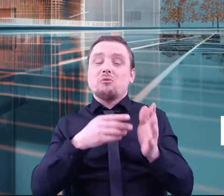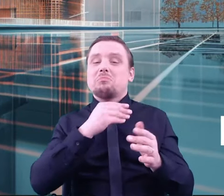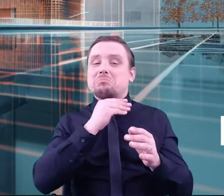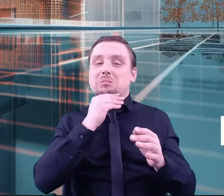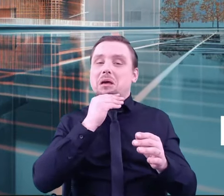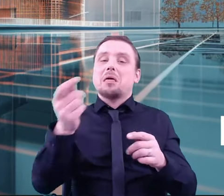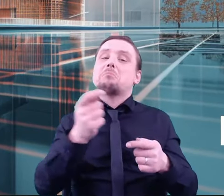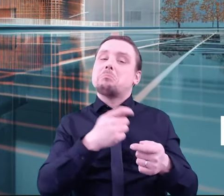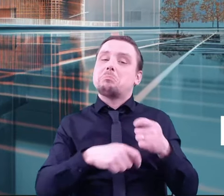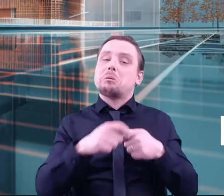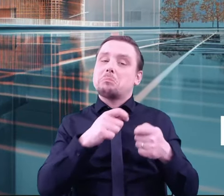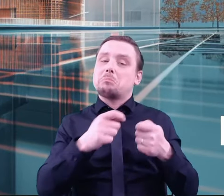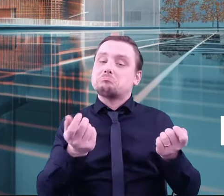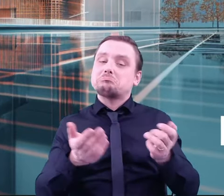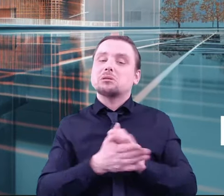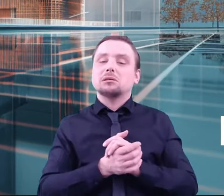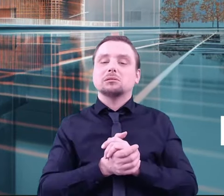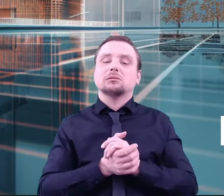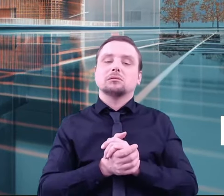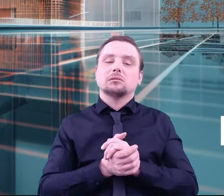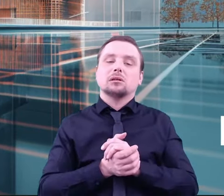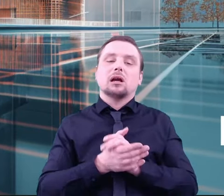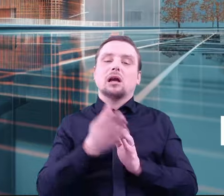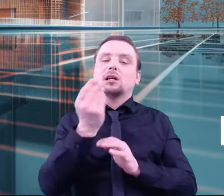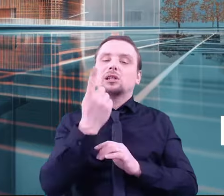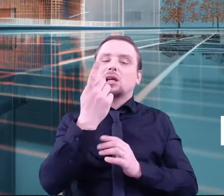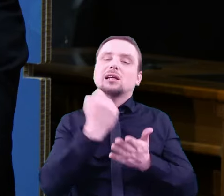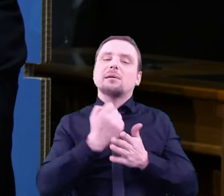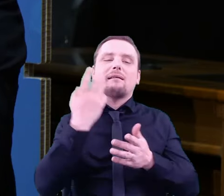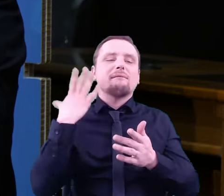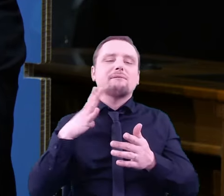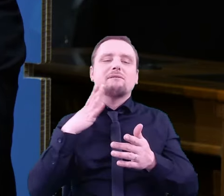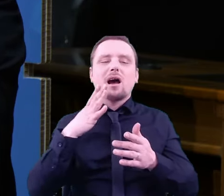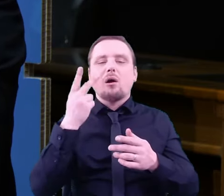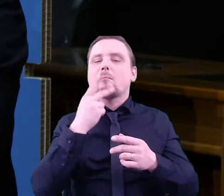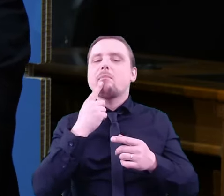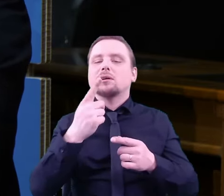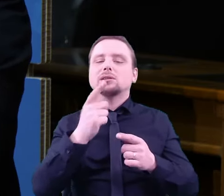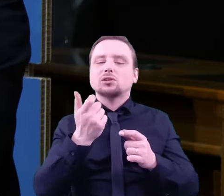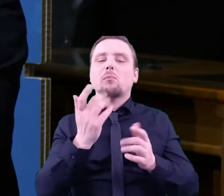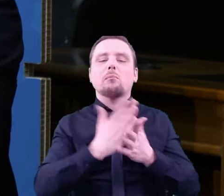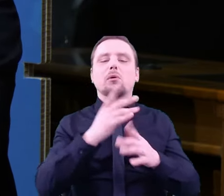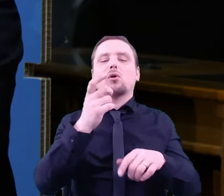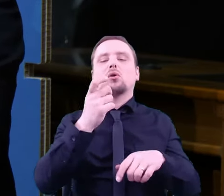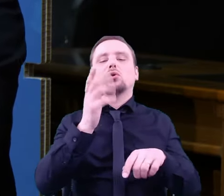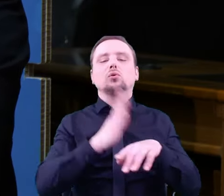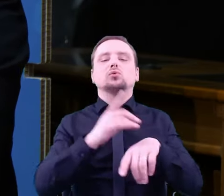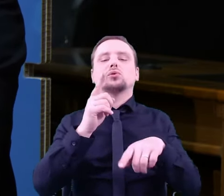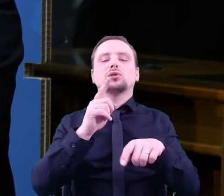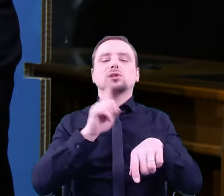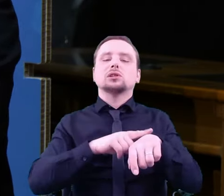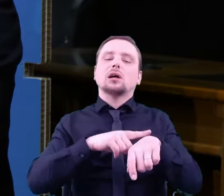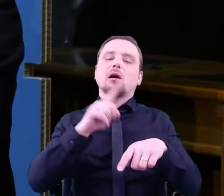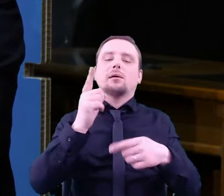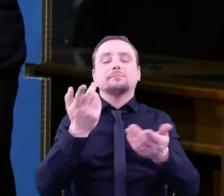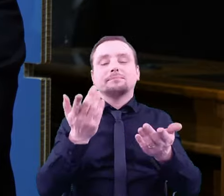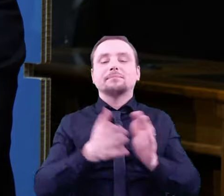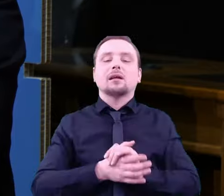The last topic to mention is virtual reality combined with AI.